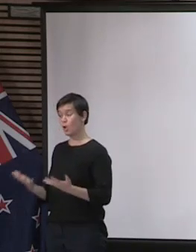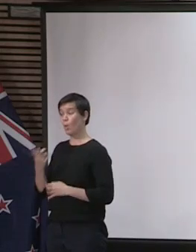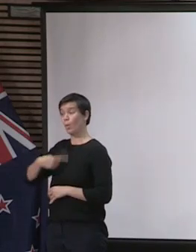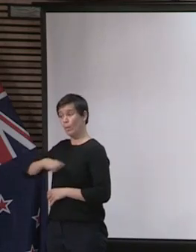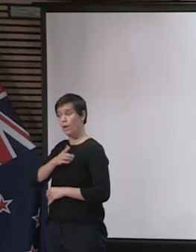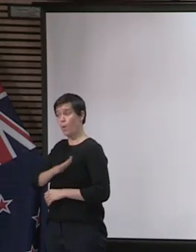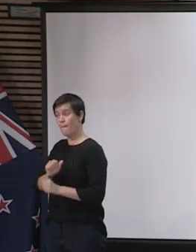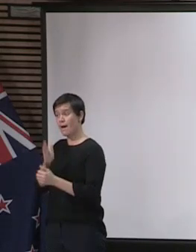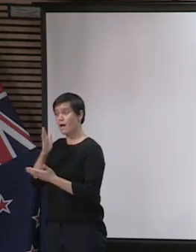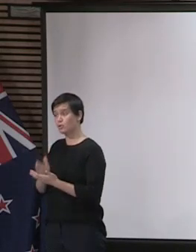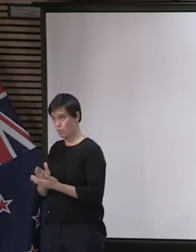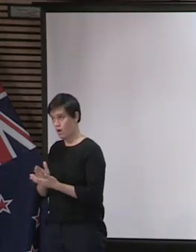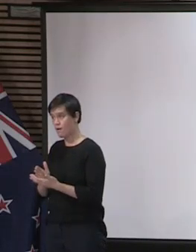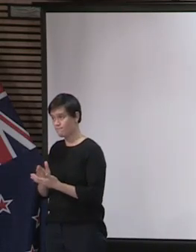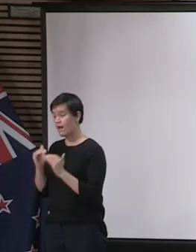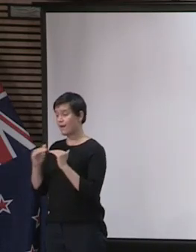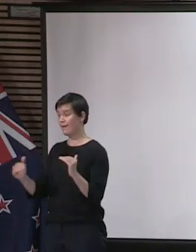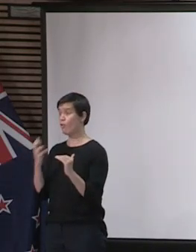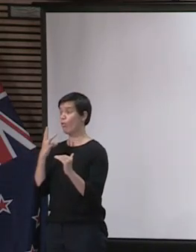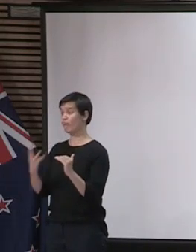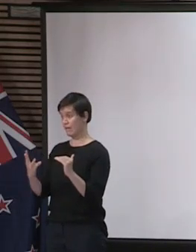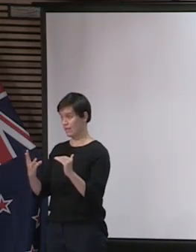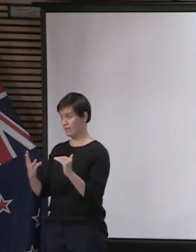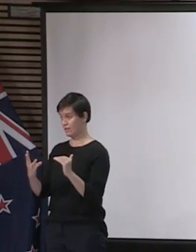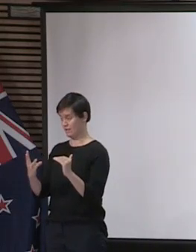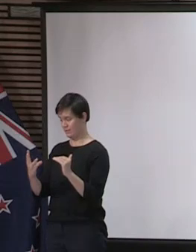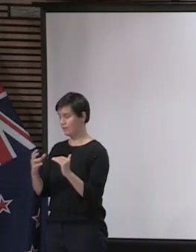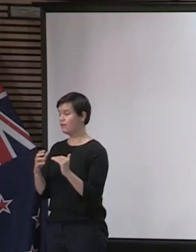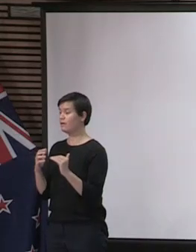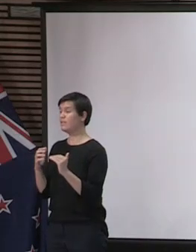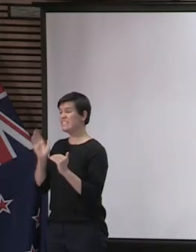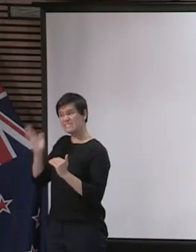here. One is first minimising the risk that someone gets